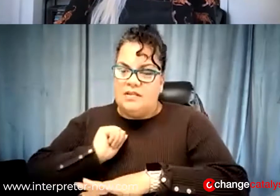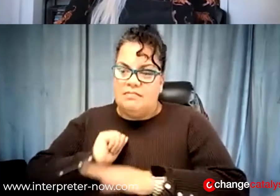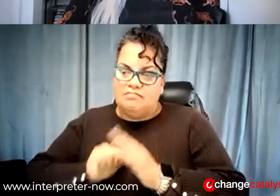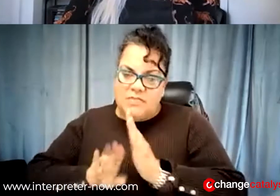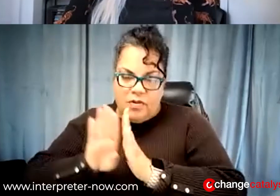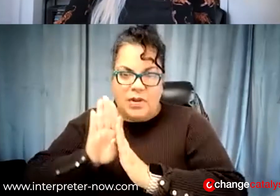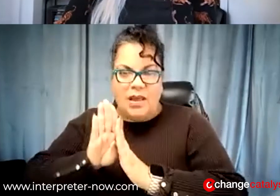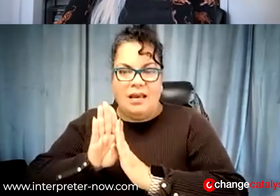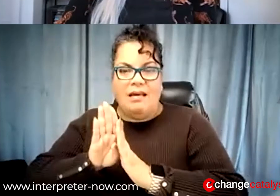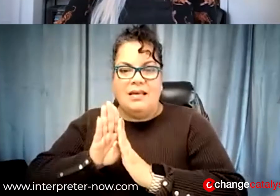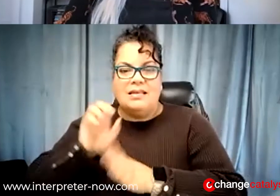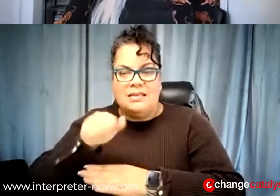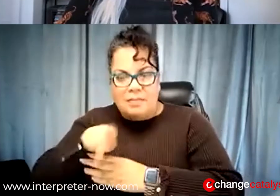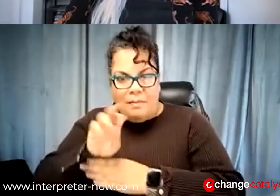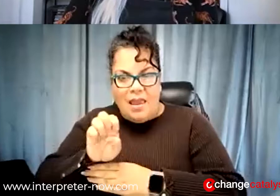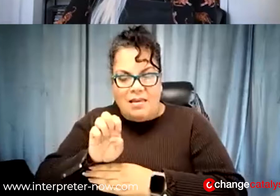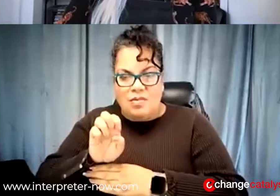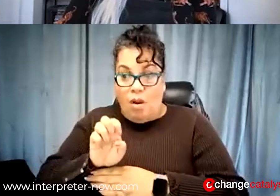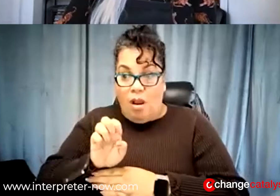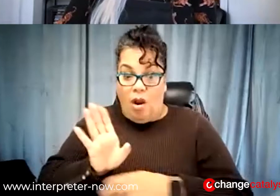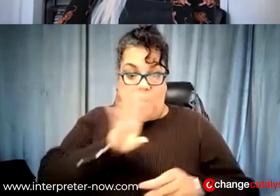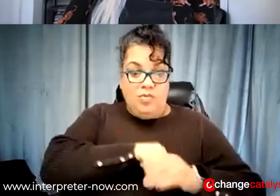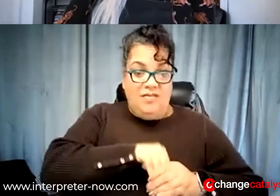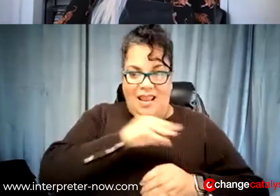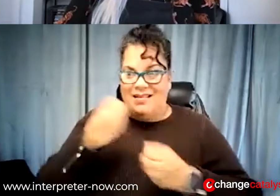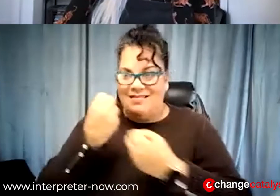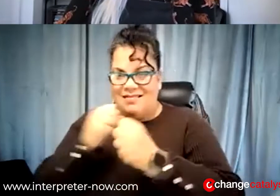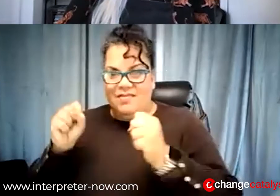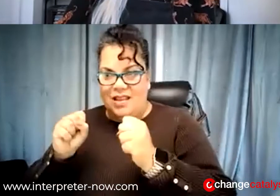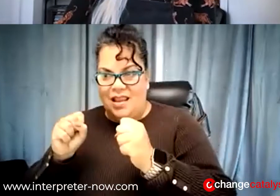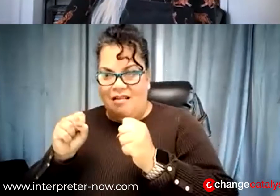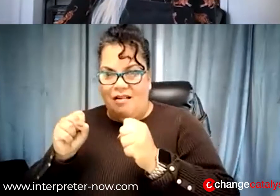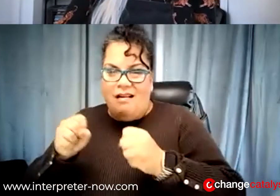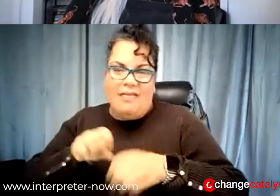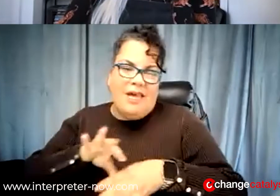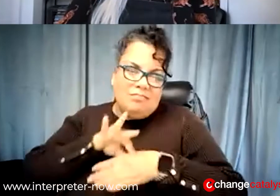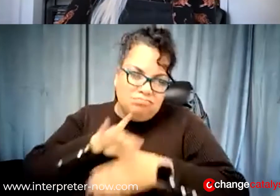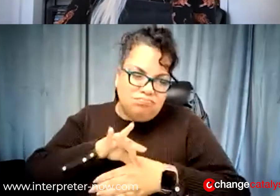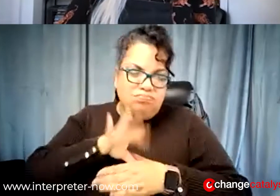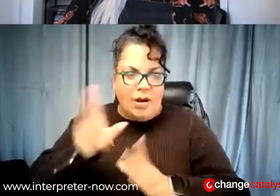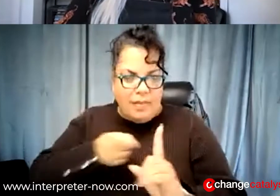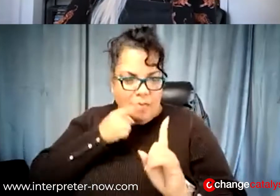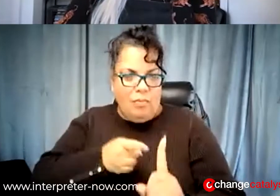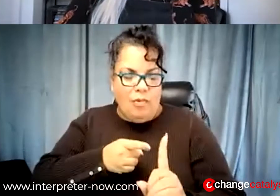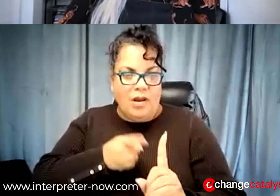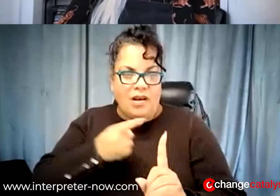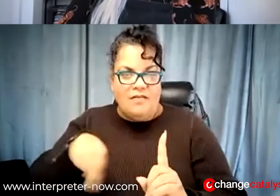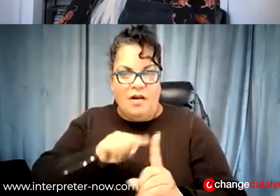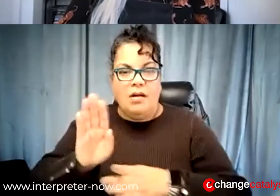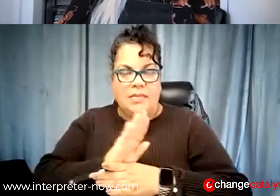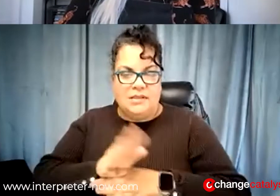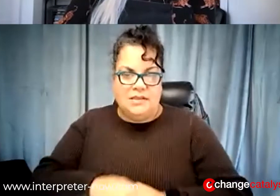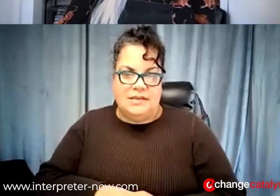where inclusivity and safety are really at the core of it, and that a big part of the